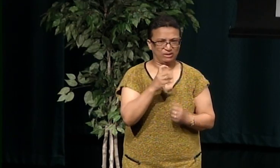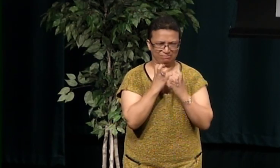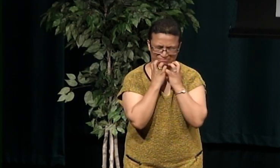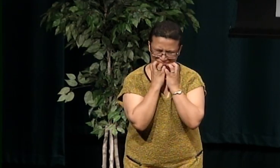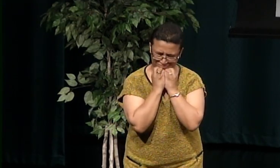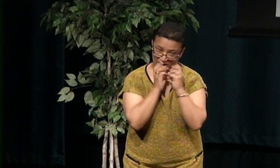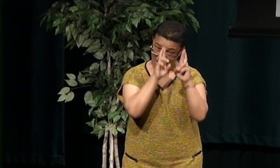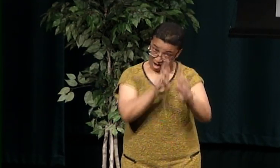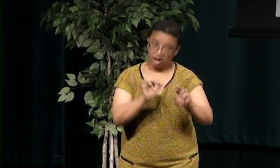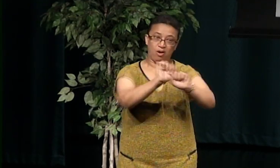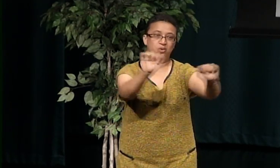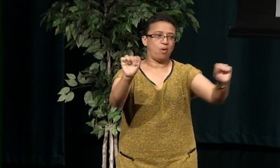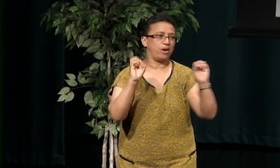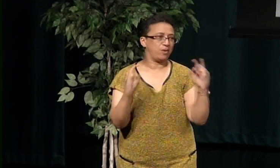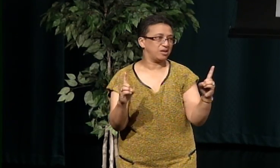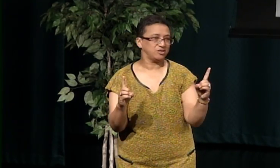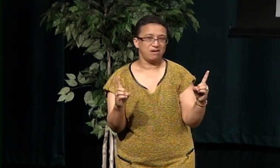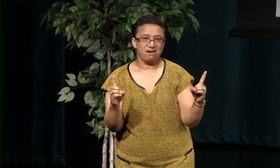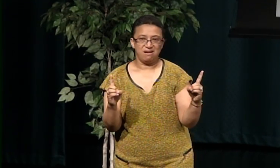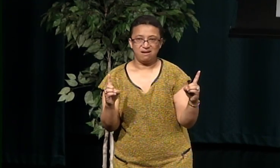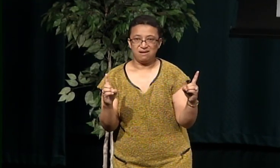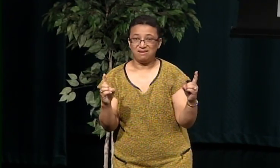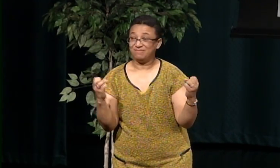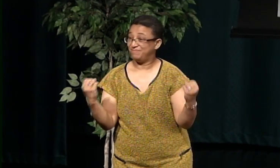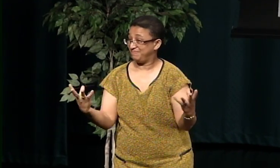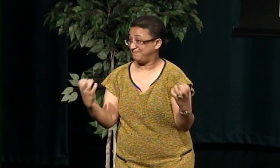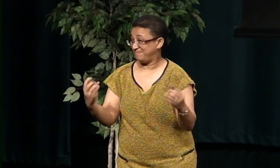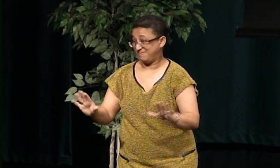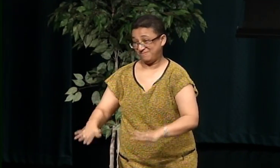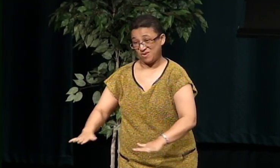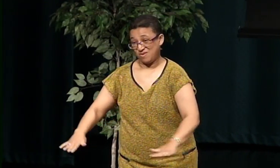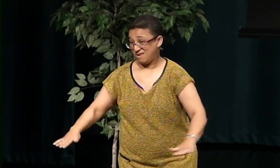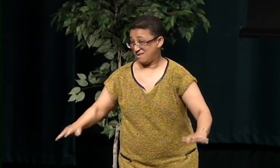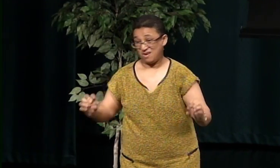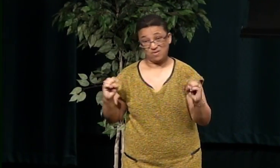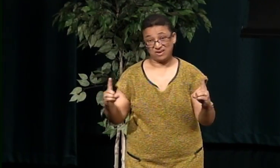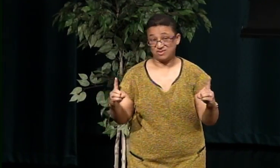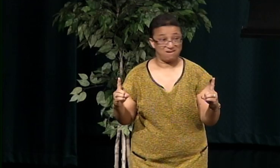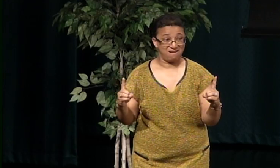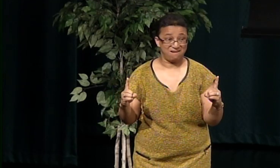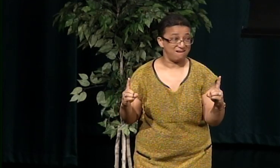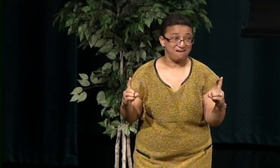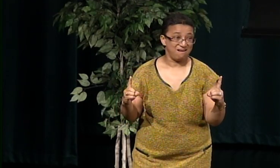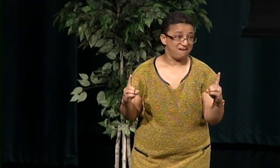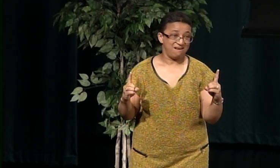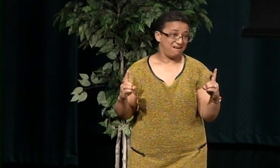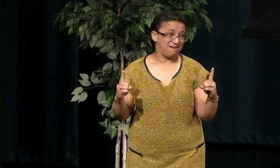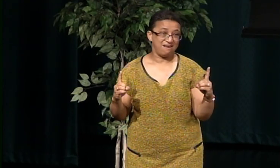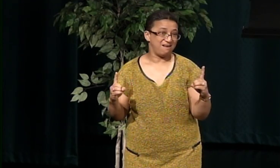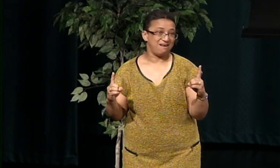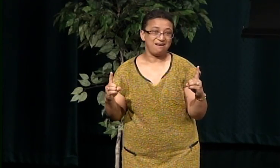and you should really understand how important that is.